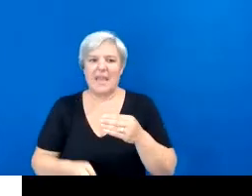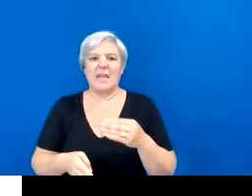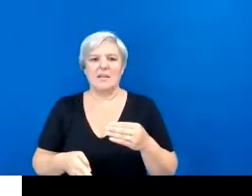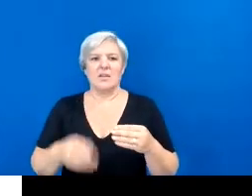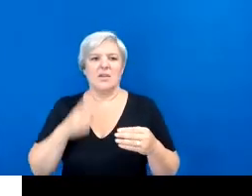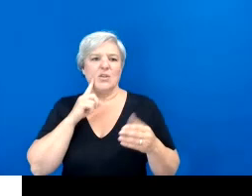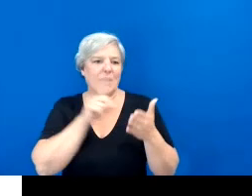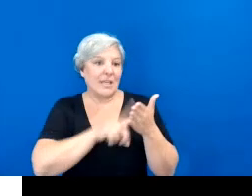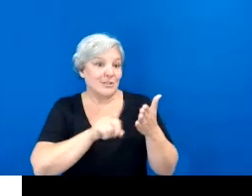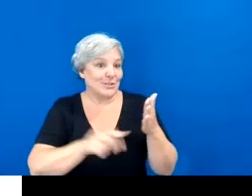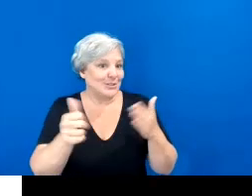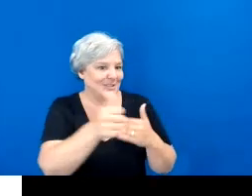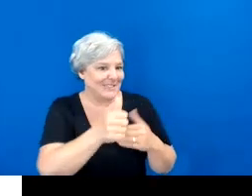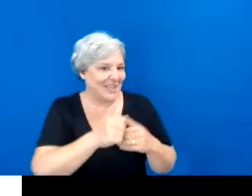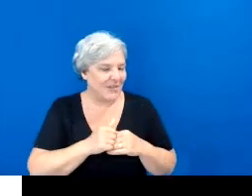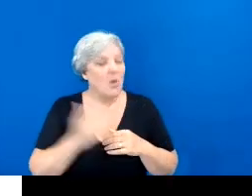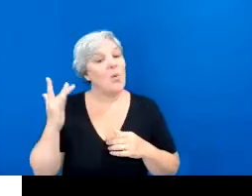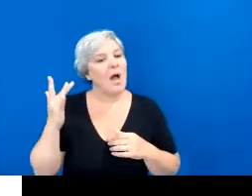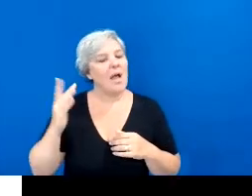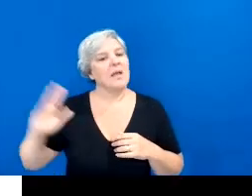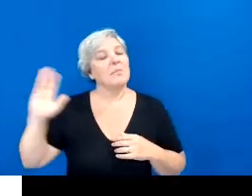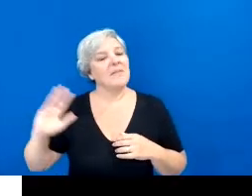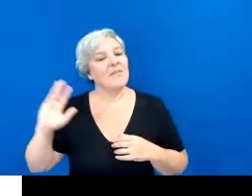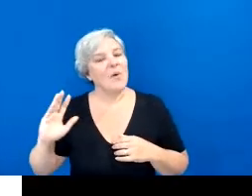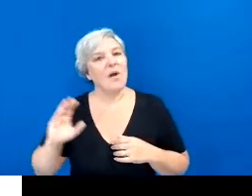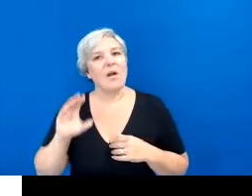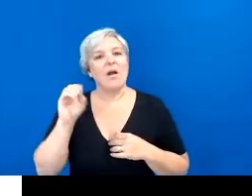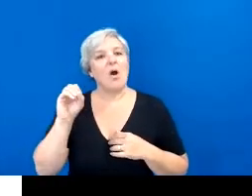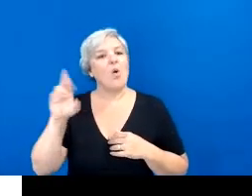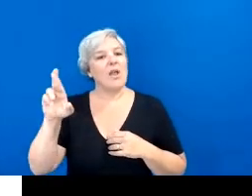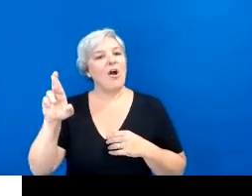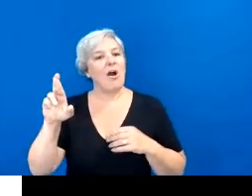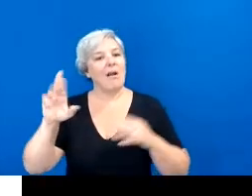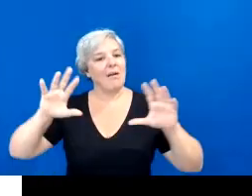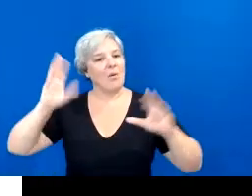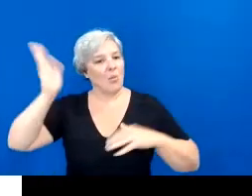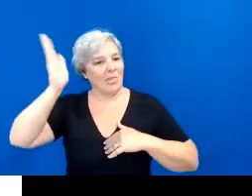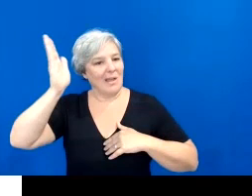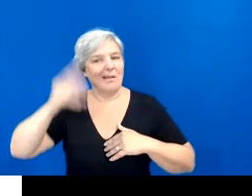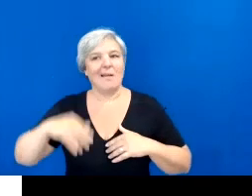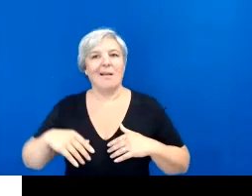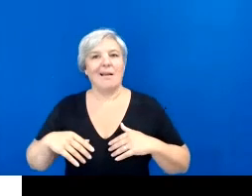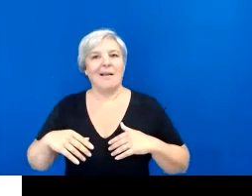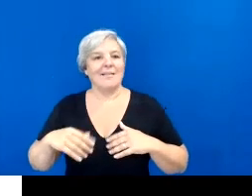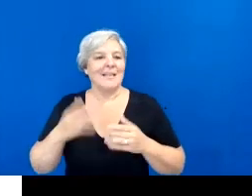Because in the past, our OER sessions, that's that's the thing that we never have